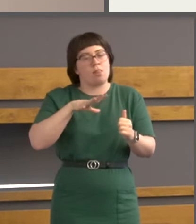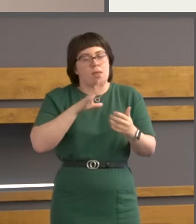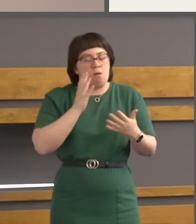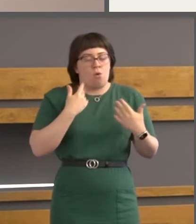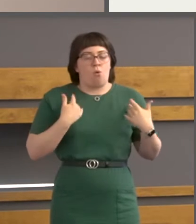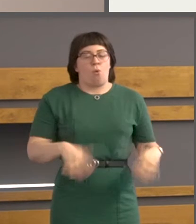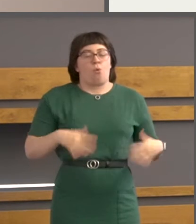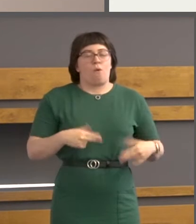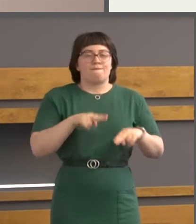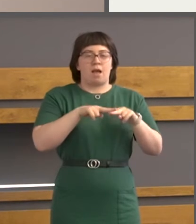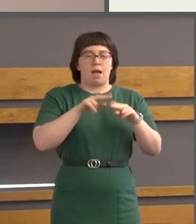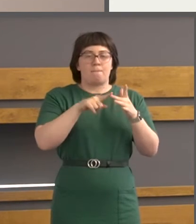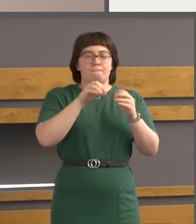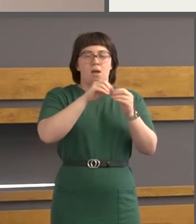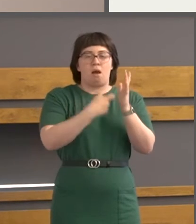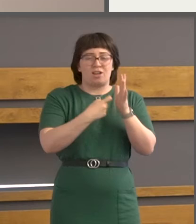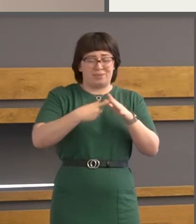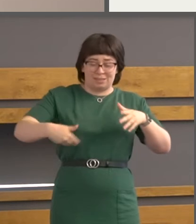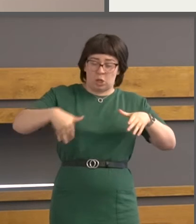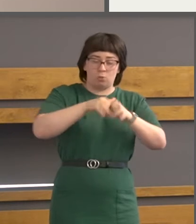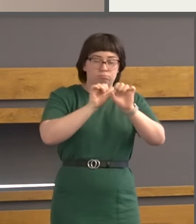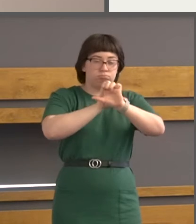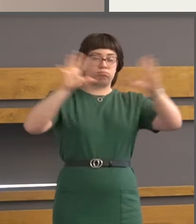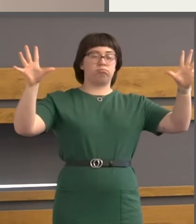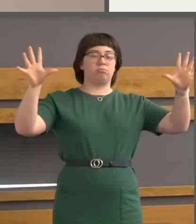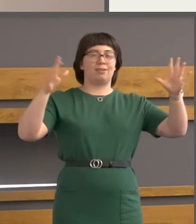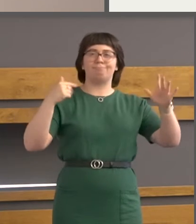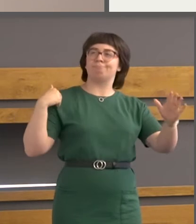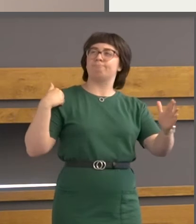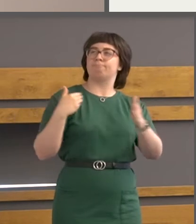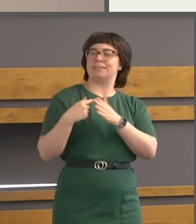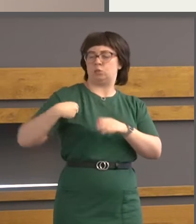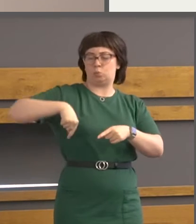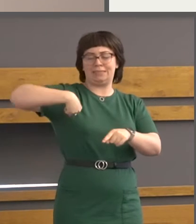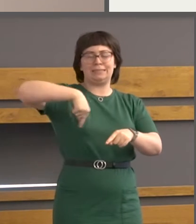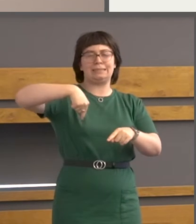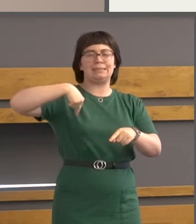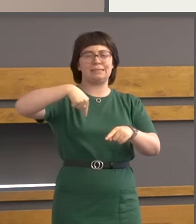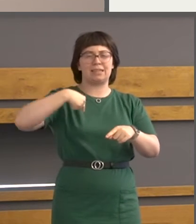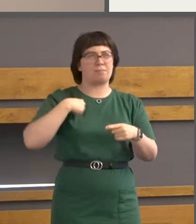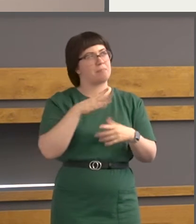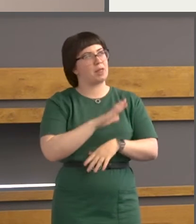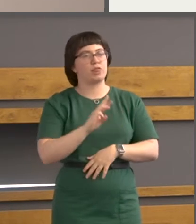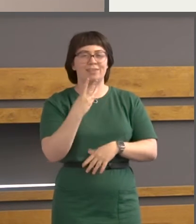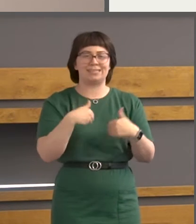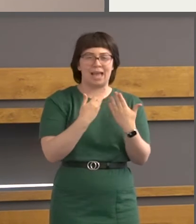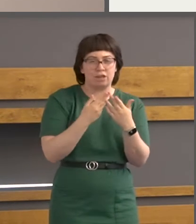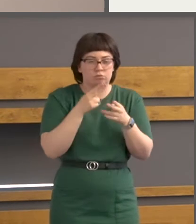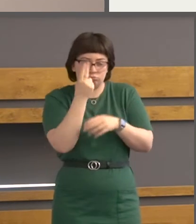to be blown up to this magnitude. And over the last week, I've spent three days drawing into the collage.